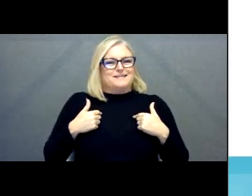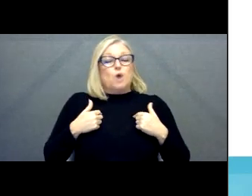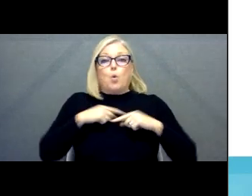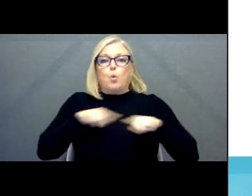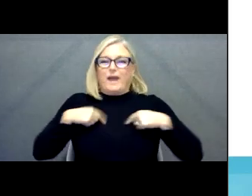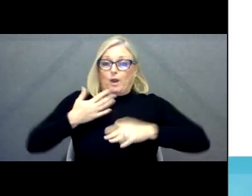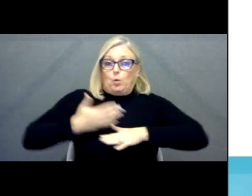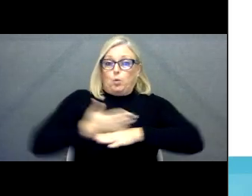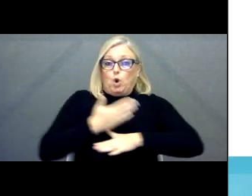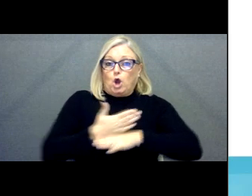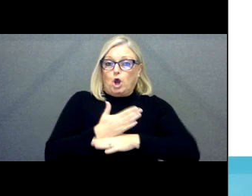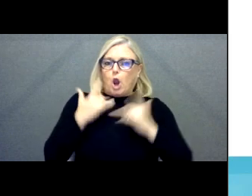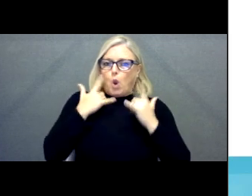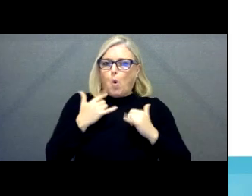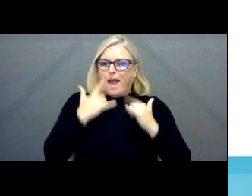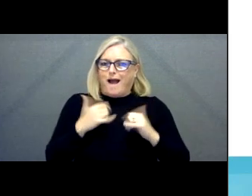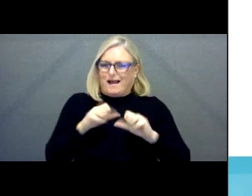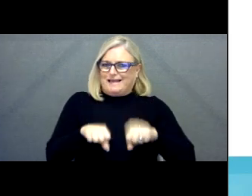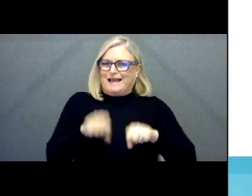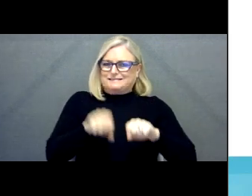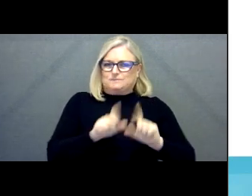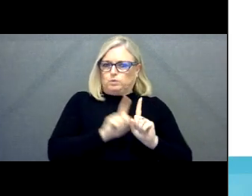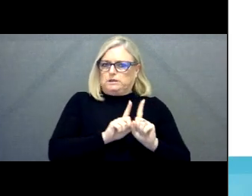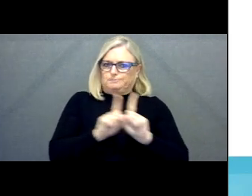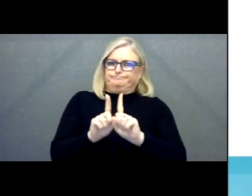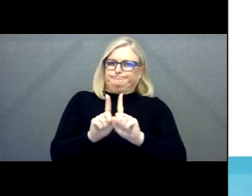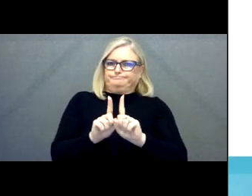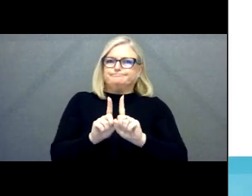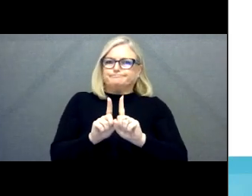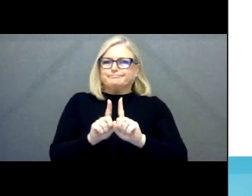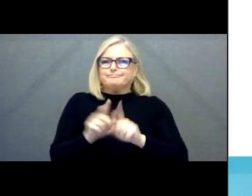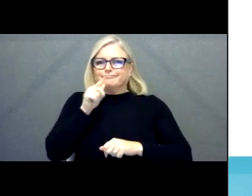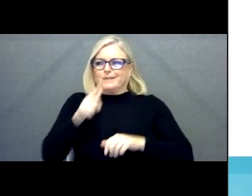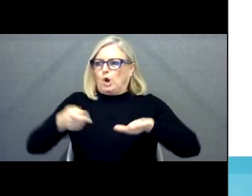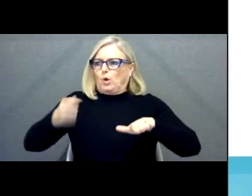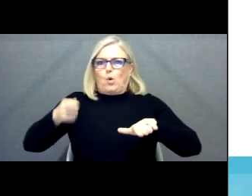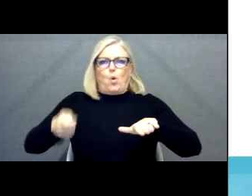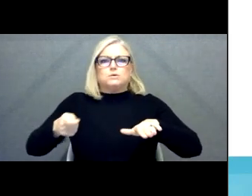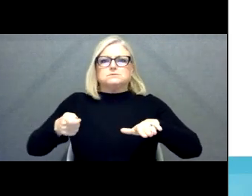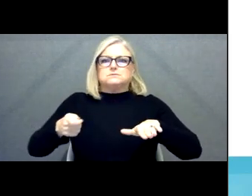traditional sense of um sitting across a bar table from prosecutors and making submissions